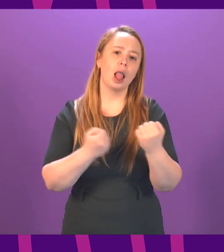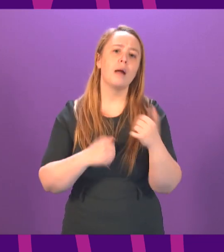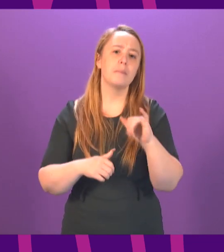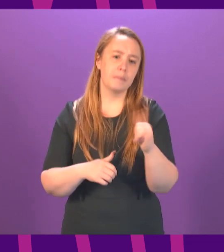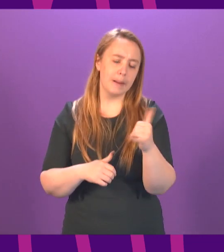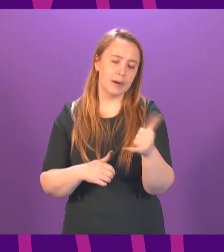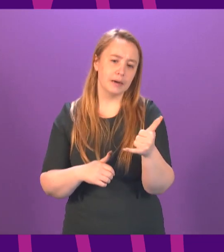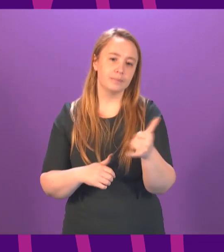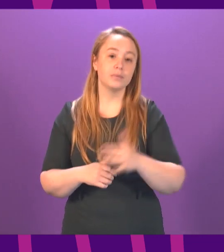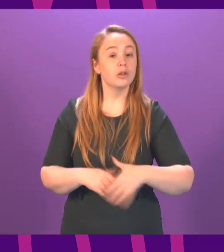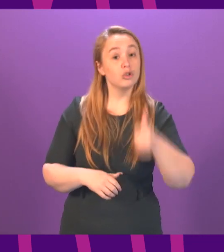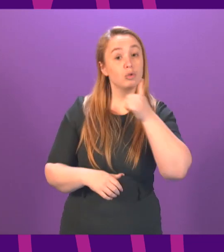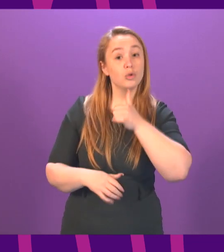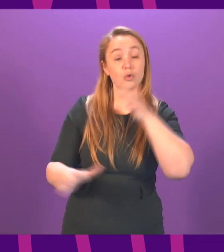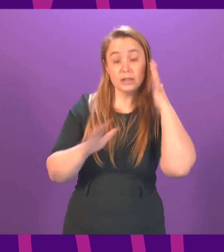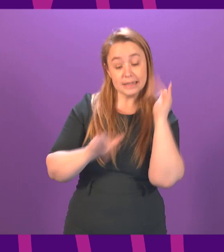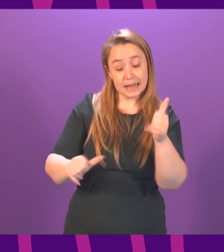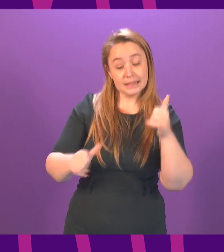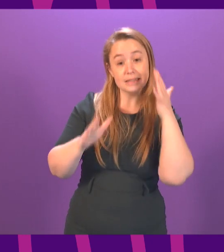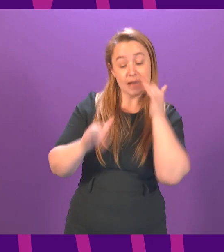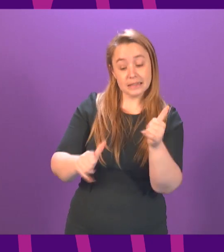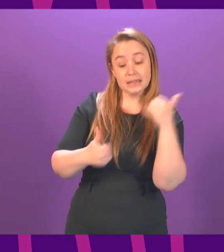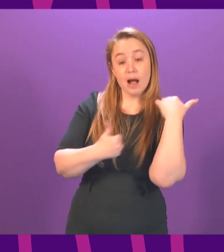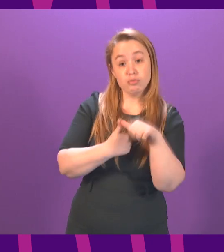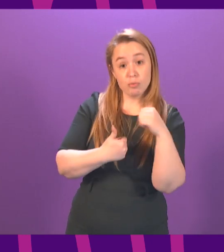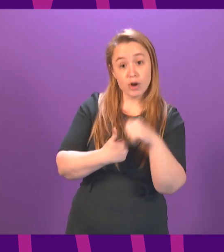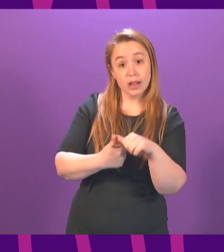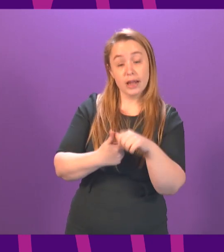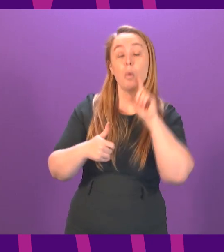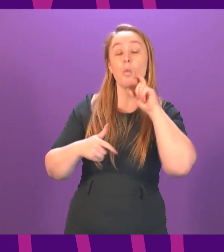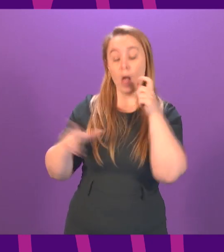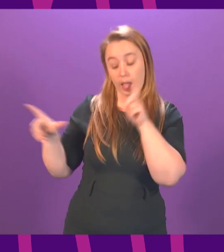We use testing appropriately; we will continue to do that and we will continue